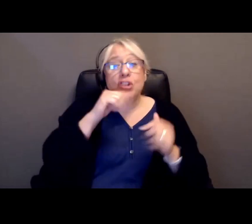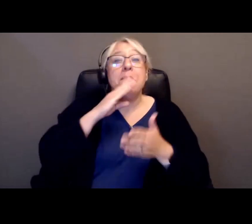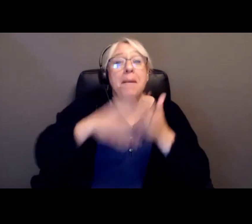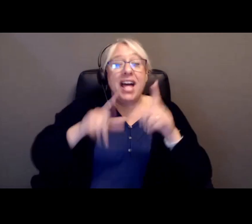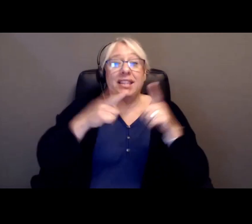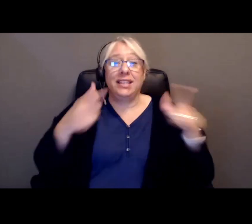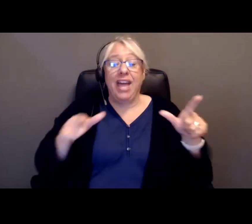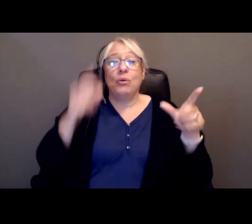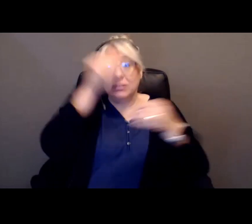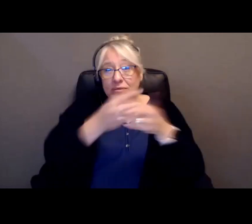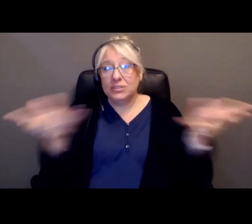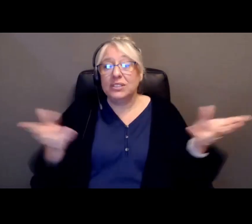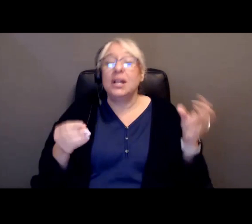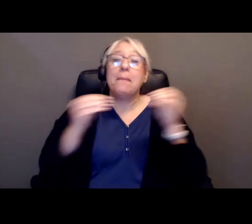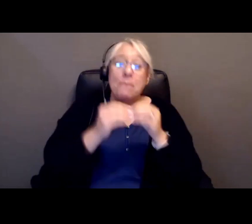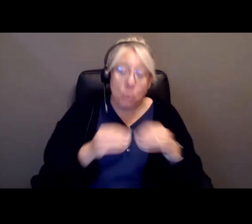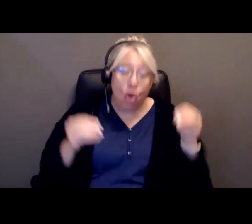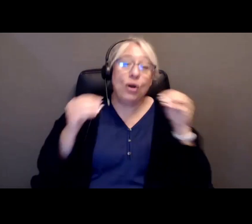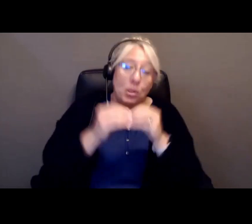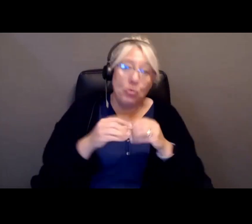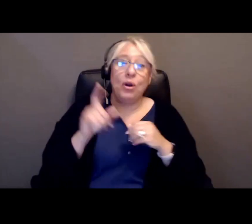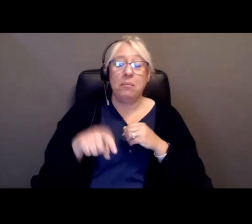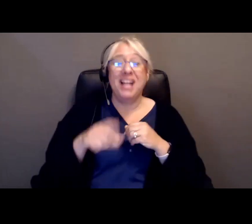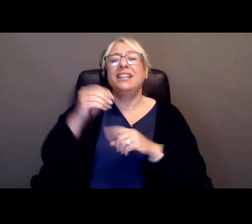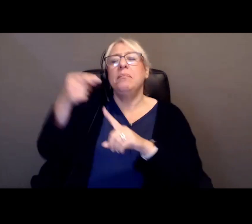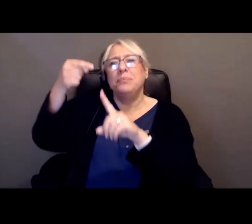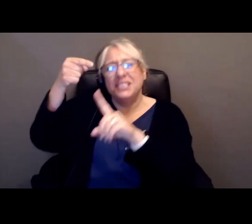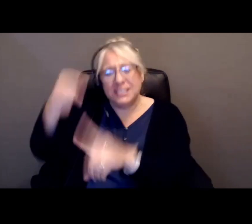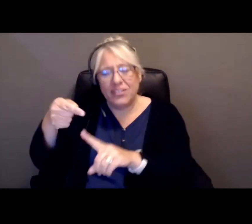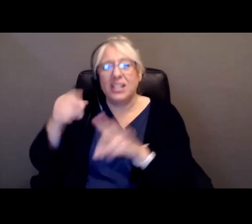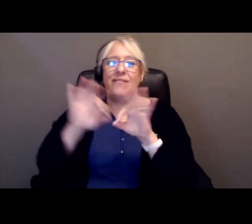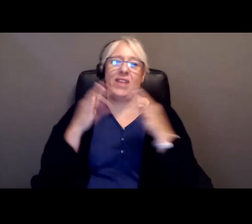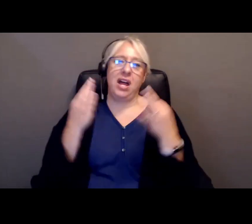to come into the communities, particularly the families that are supposedly providing